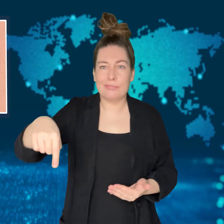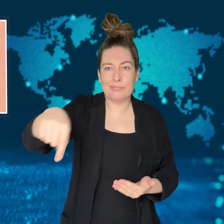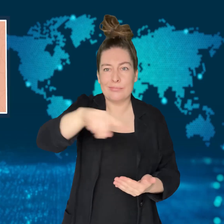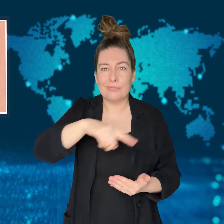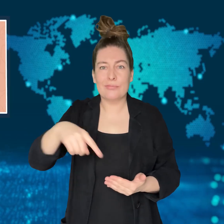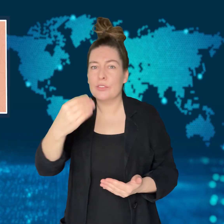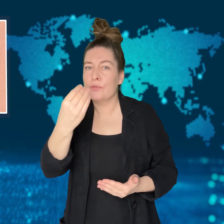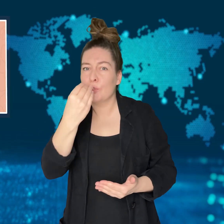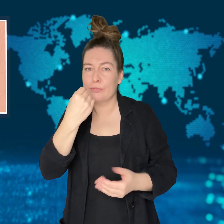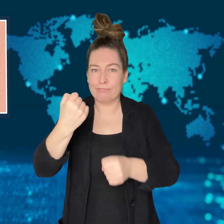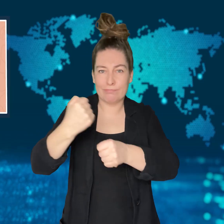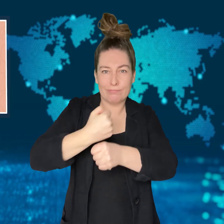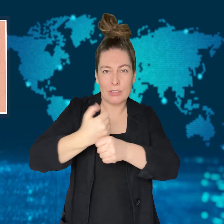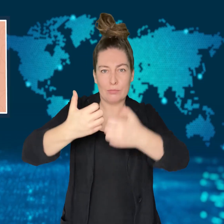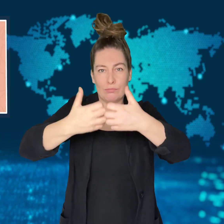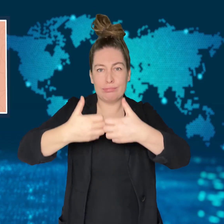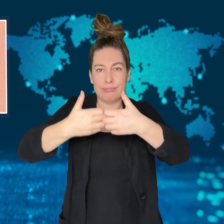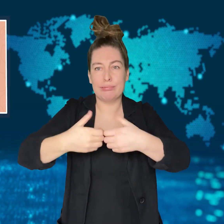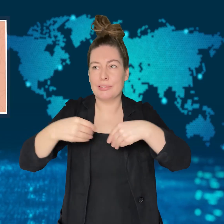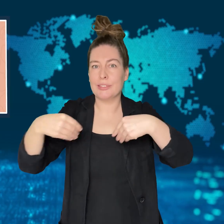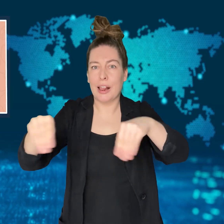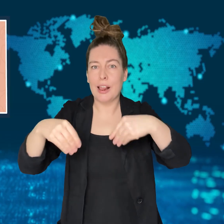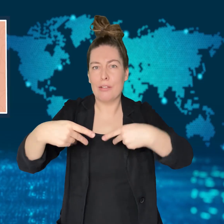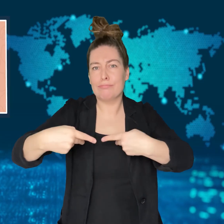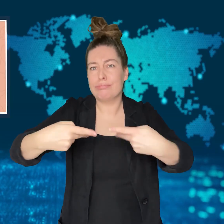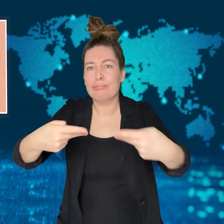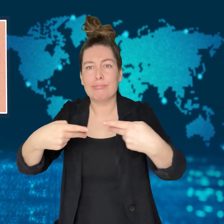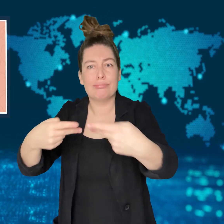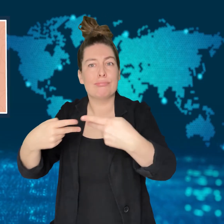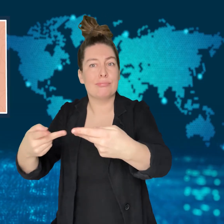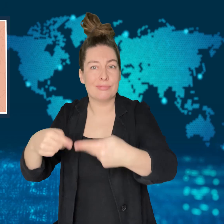and maraschino cherries a bright red hue.